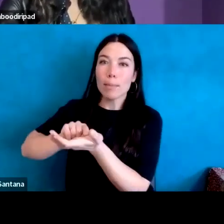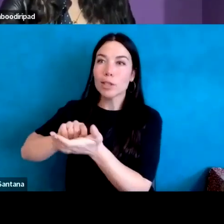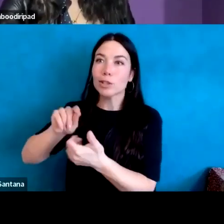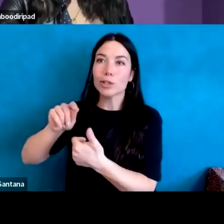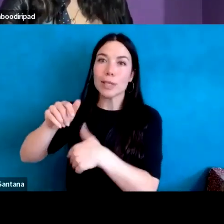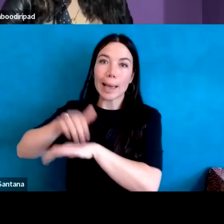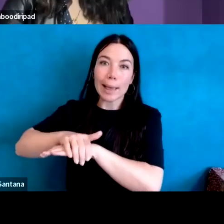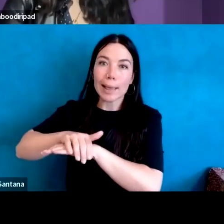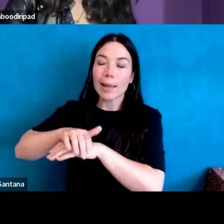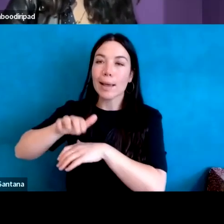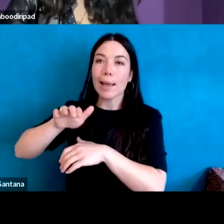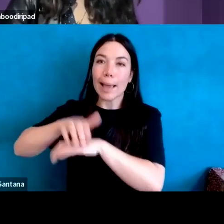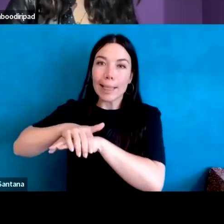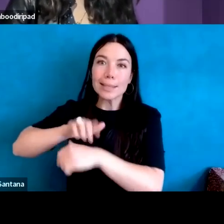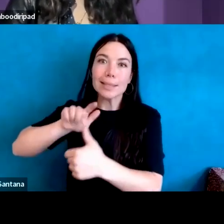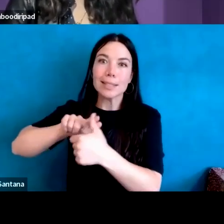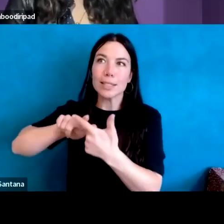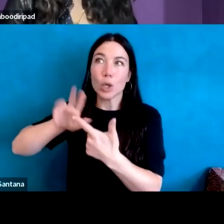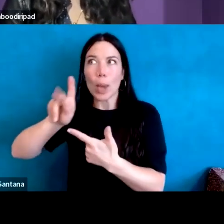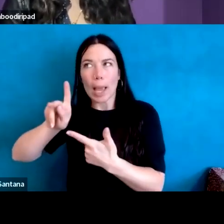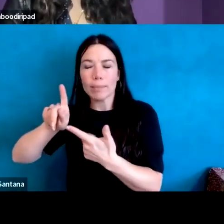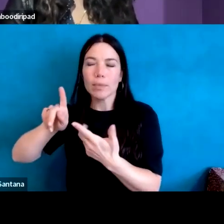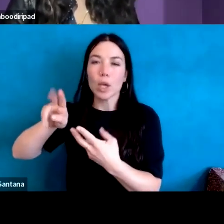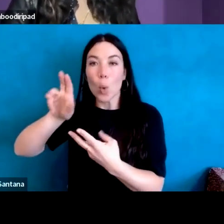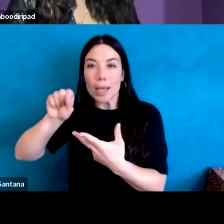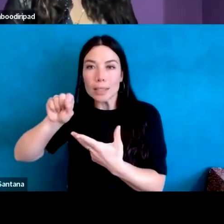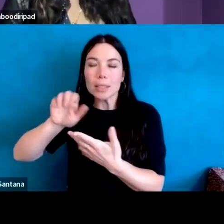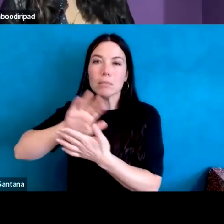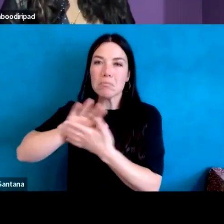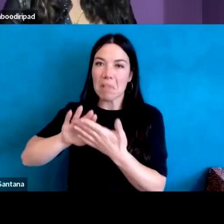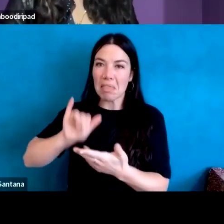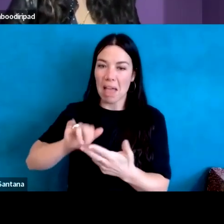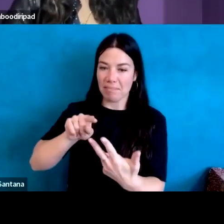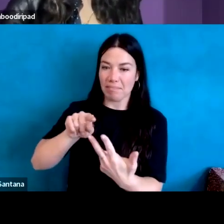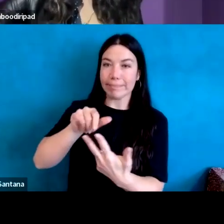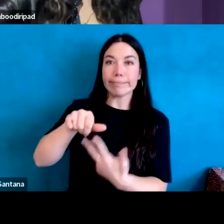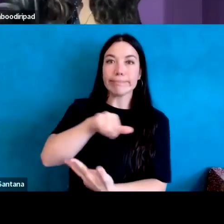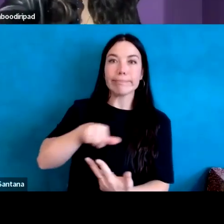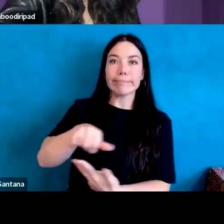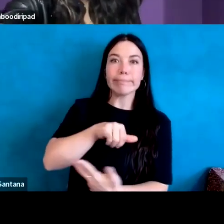And that meant that, um, I guess historically, then, this has some knock-on effect.